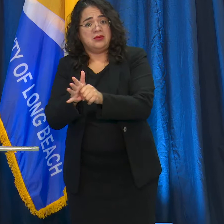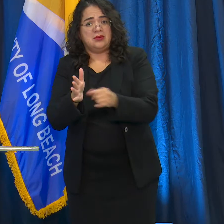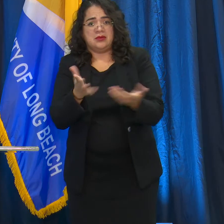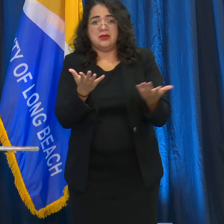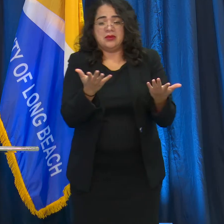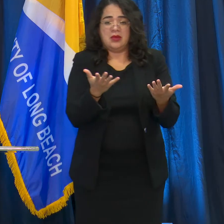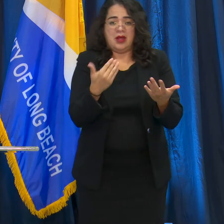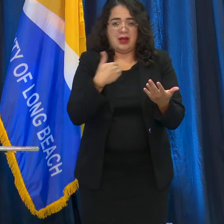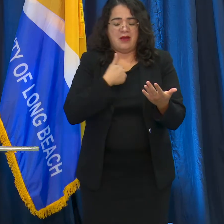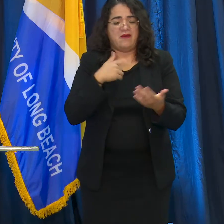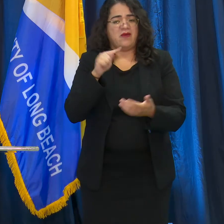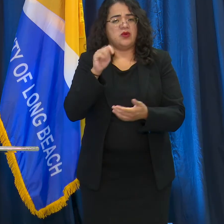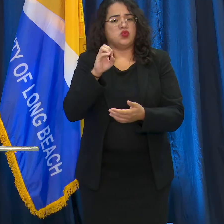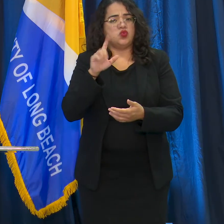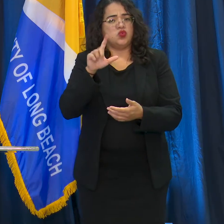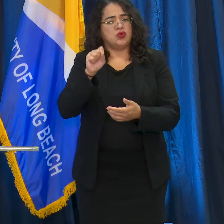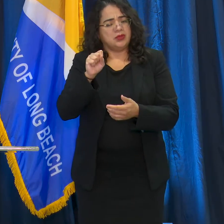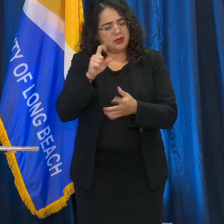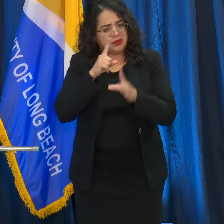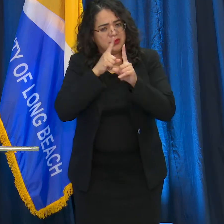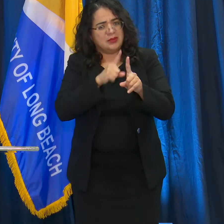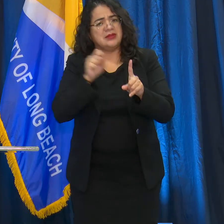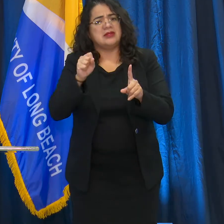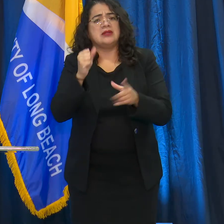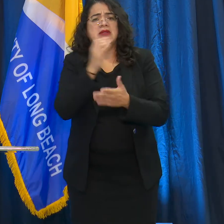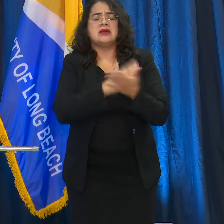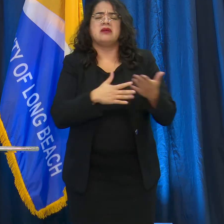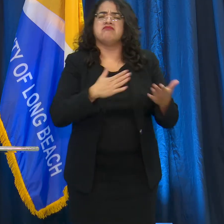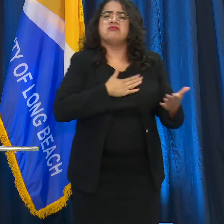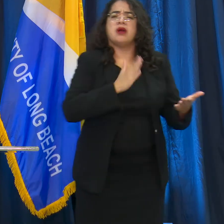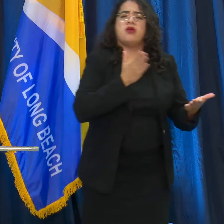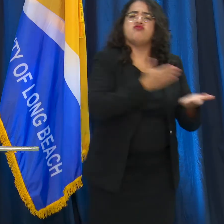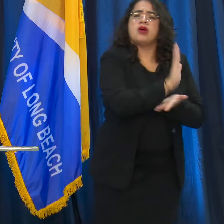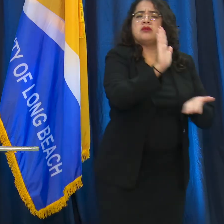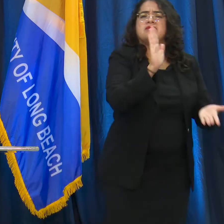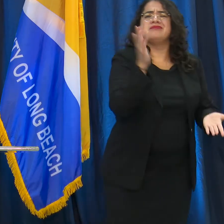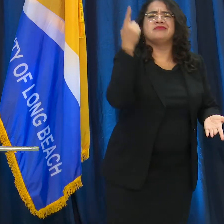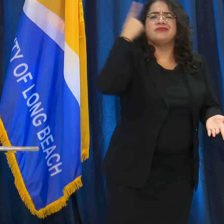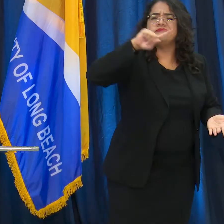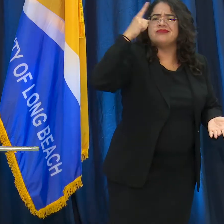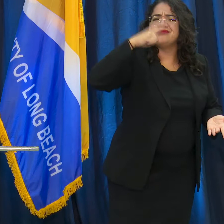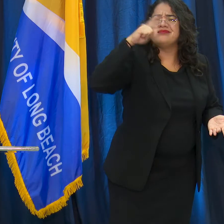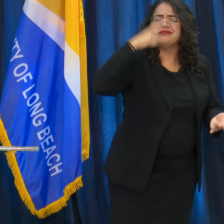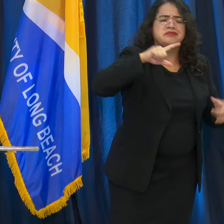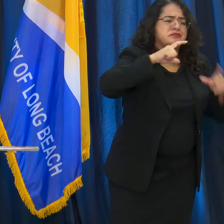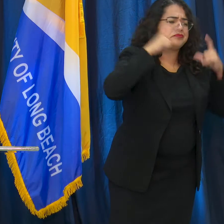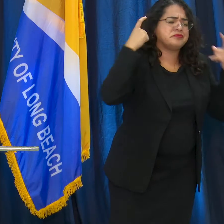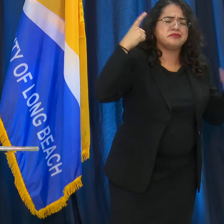I hear often individuals are saying "this is my own right" and "why do I have to do this" and I think it's very important